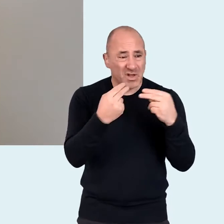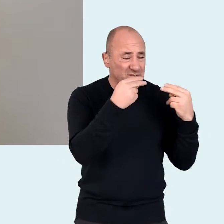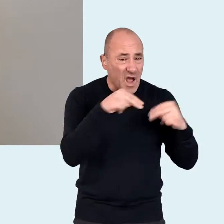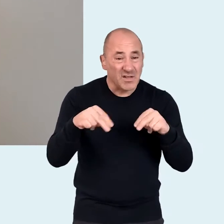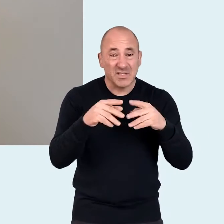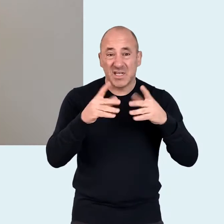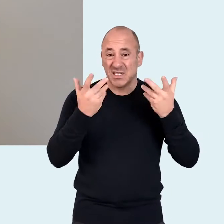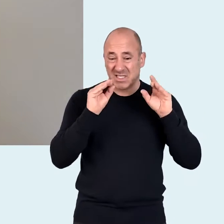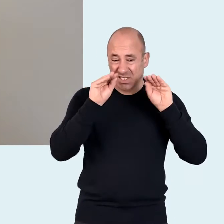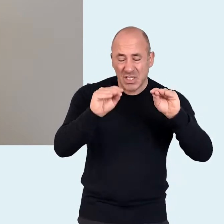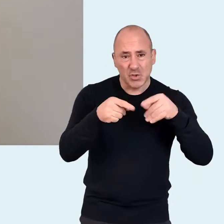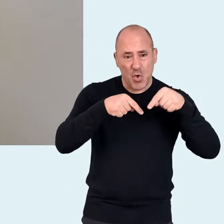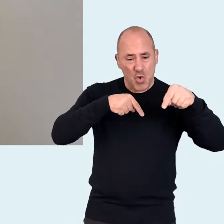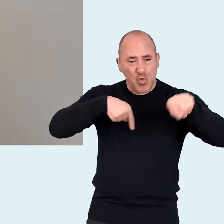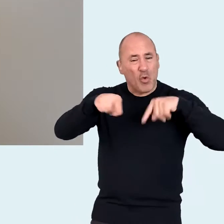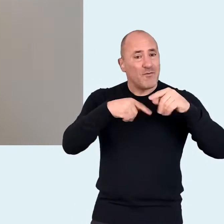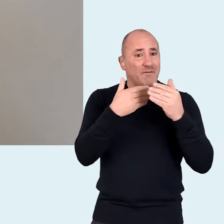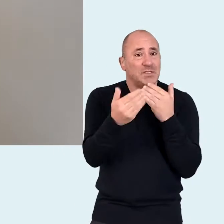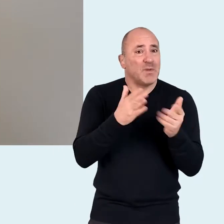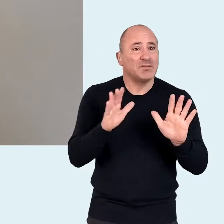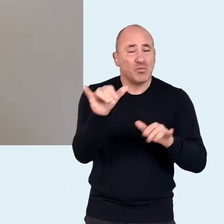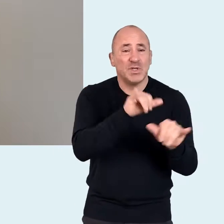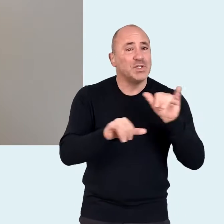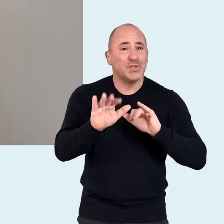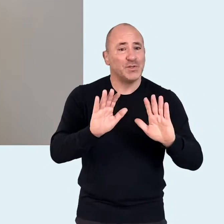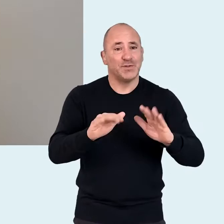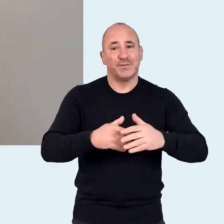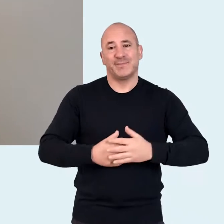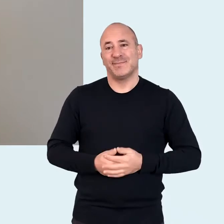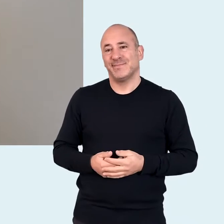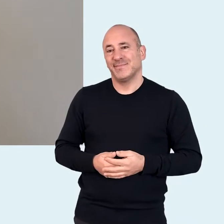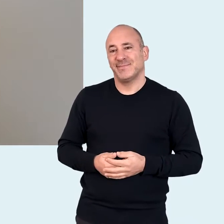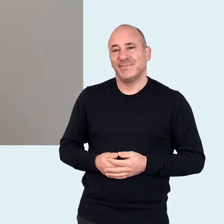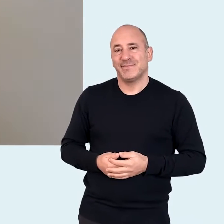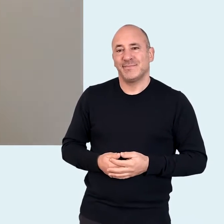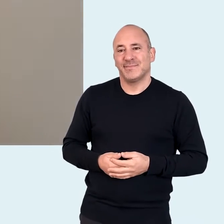that as a dancer, teacher or choreographer.